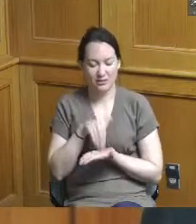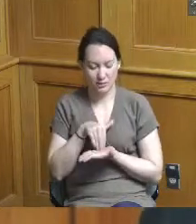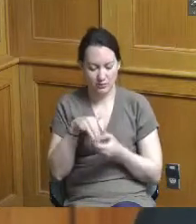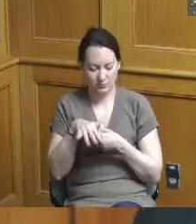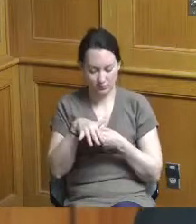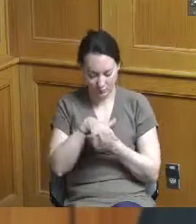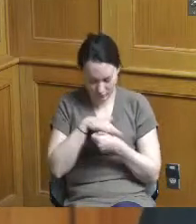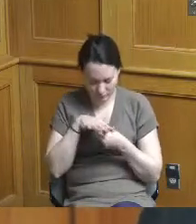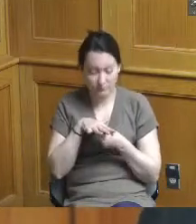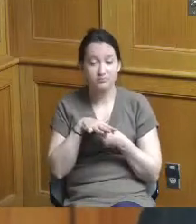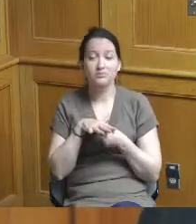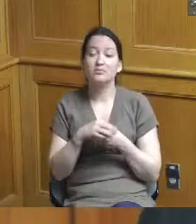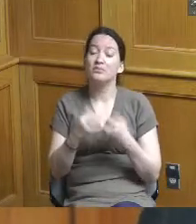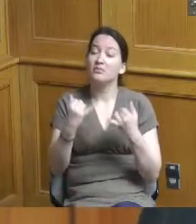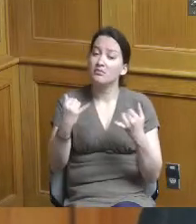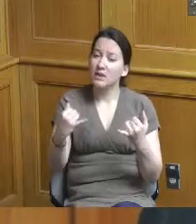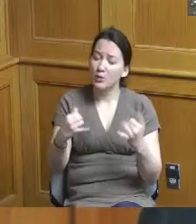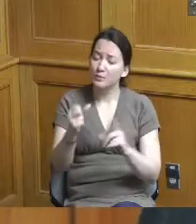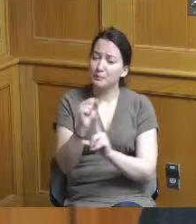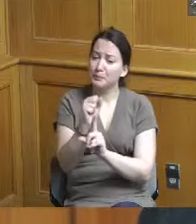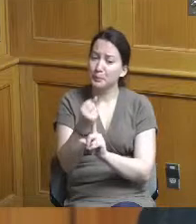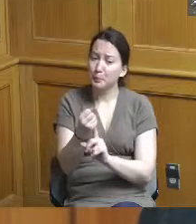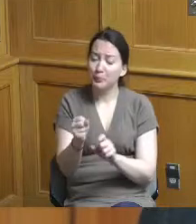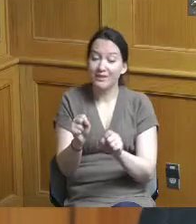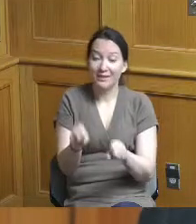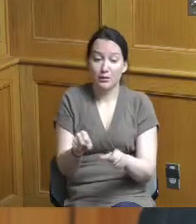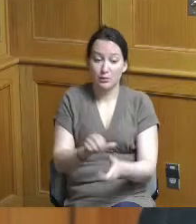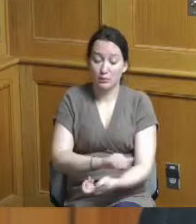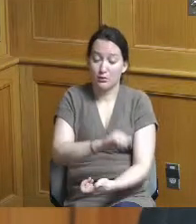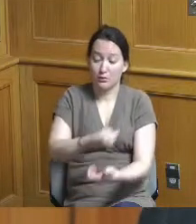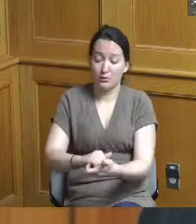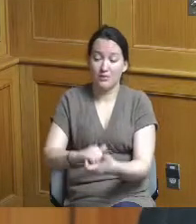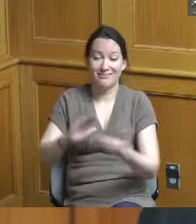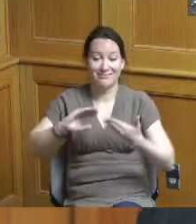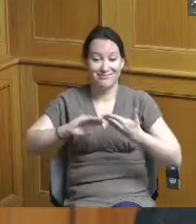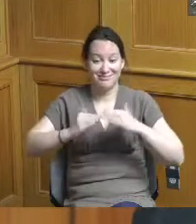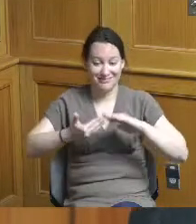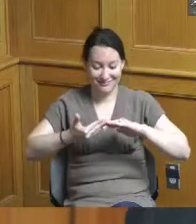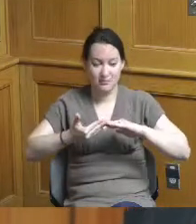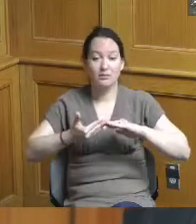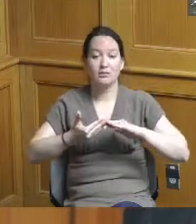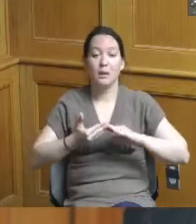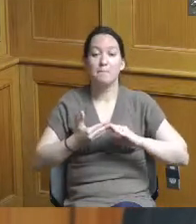we are now in a position to be working with the city who are partners with the convention center